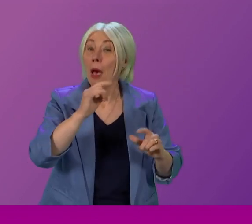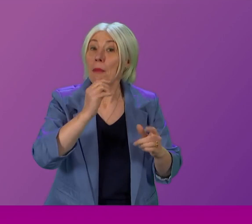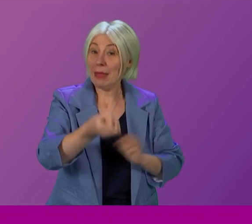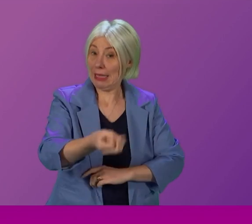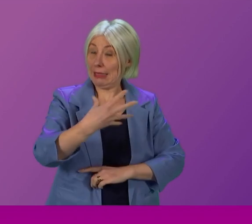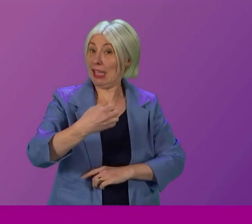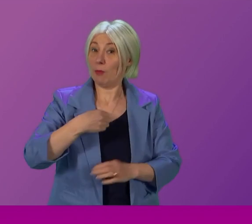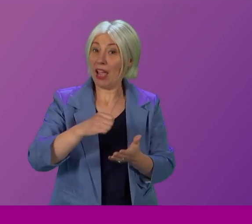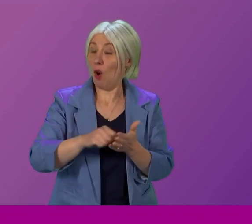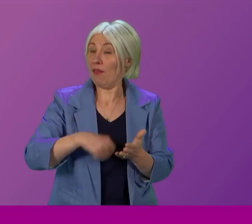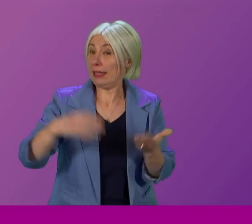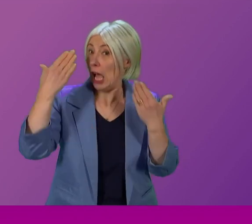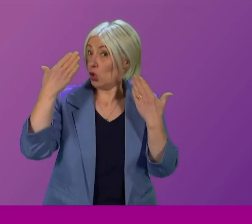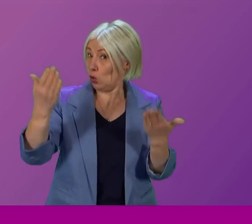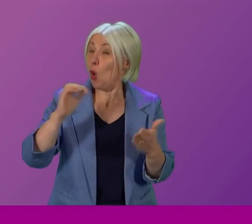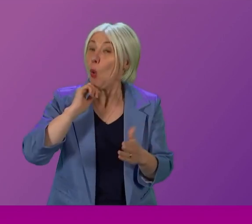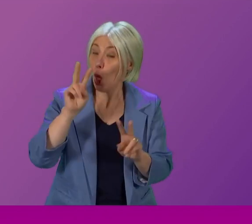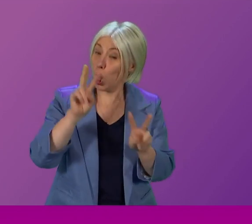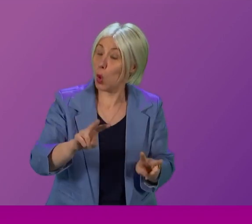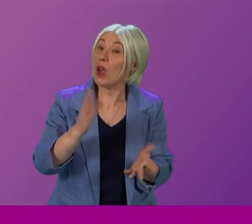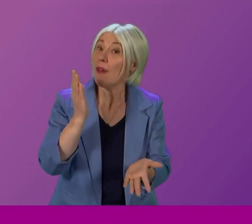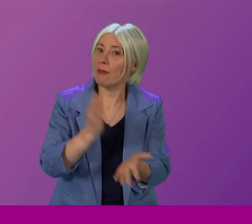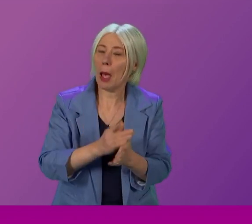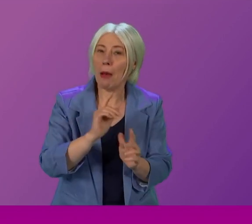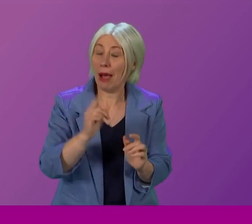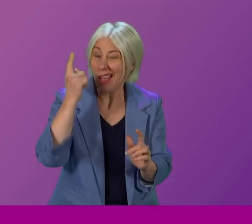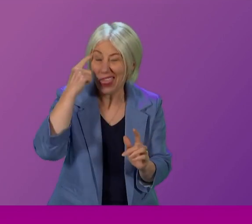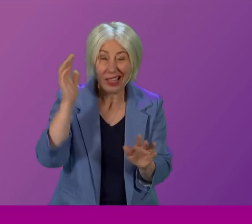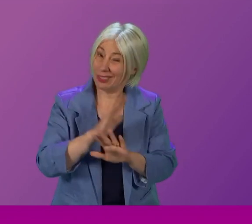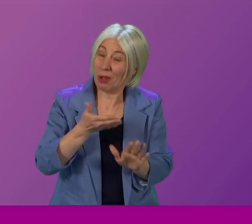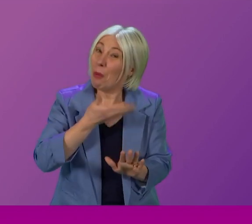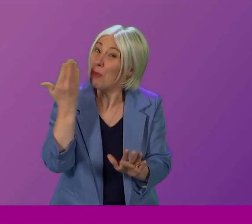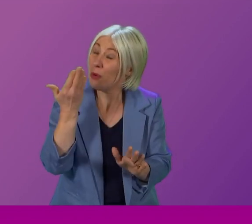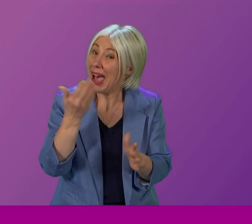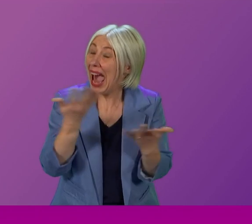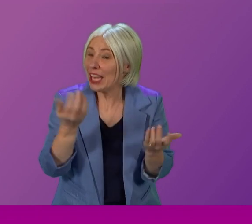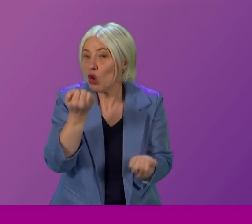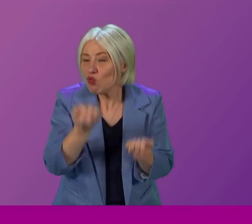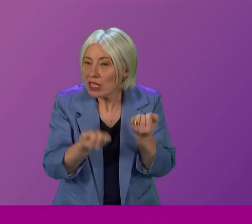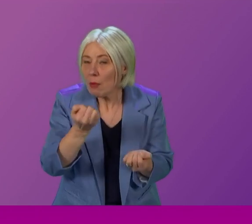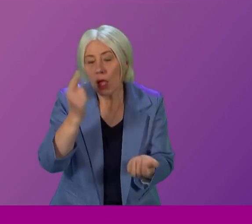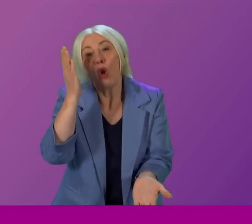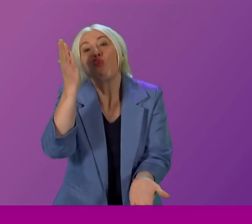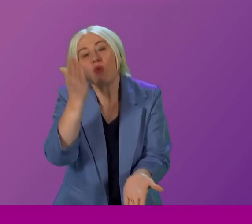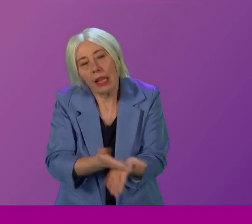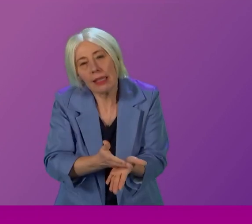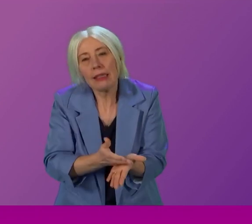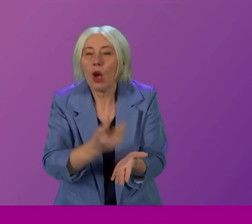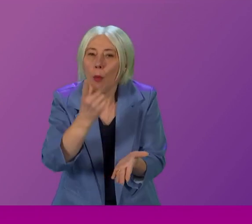which case I will look at them, but I suspect that he has not come up with any reasonable, realistic or credible proposals in order for us to do that.